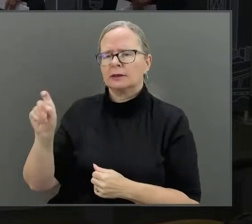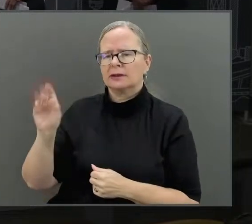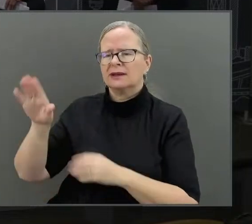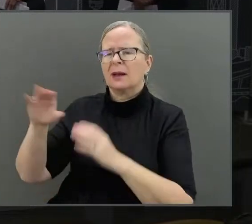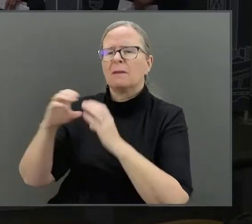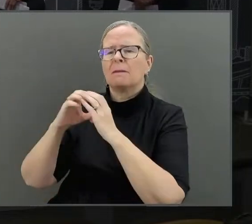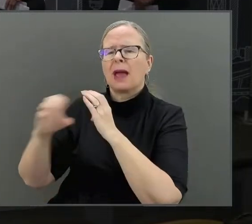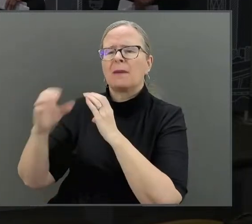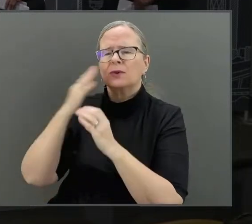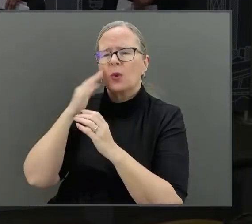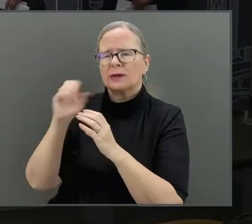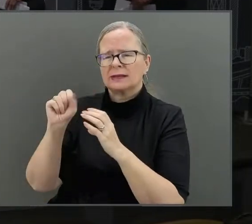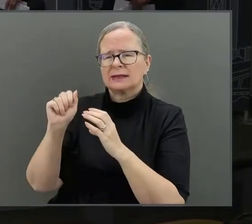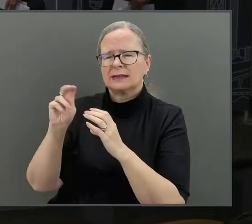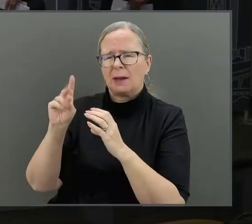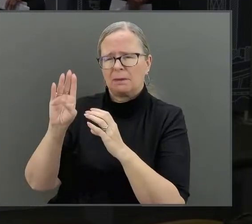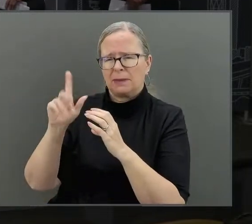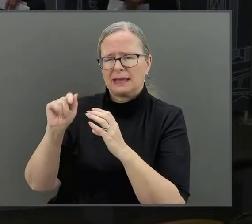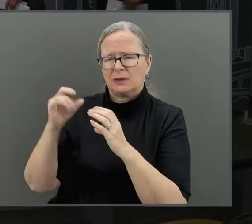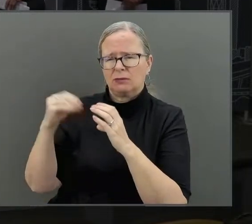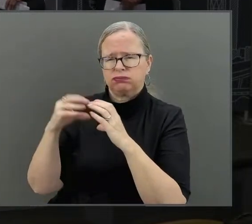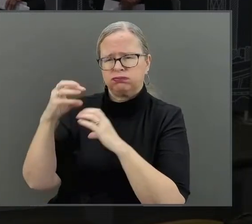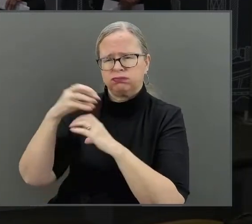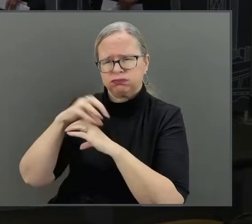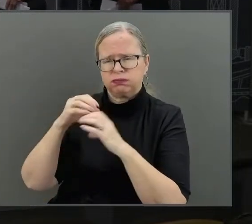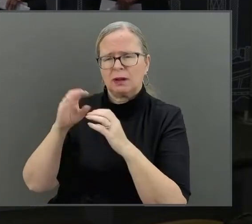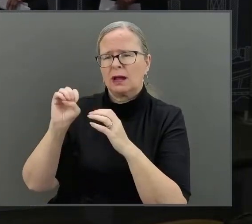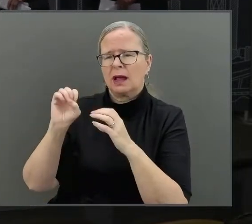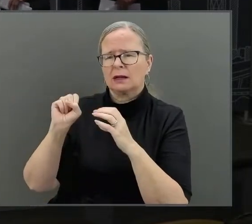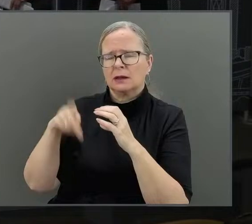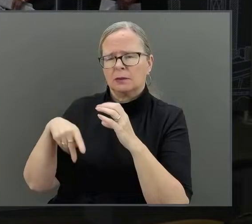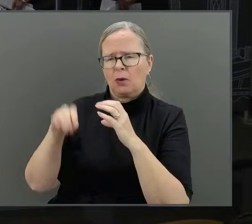understand obviously some of the pipes have been done is is it a something that takes a couple of